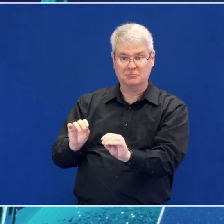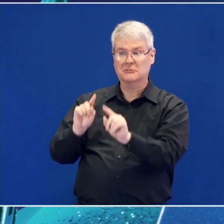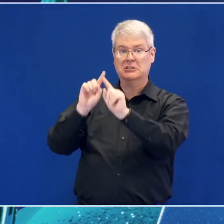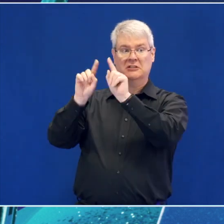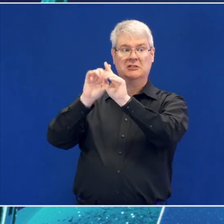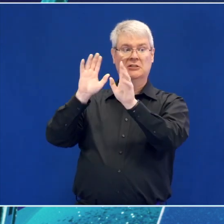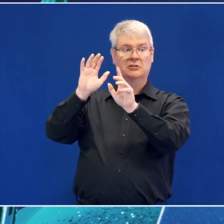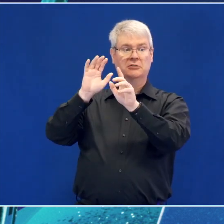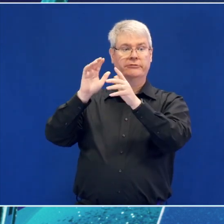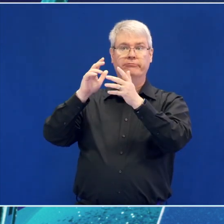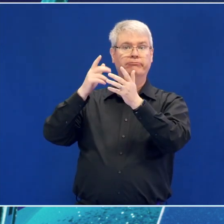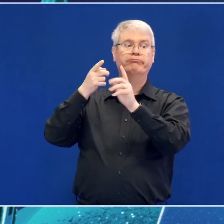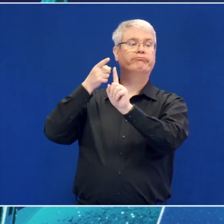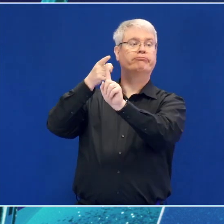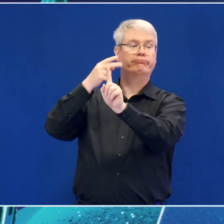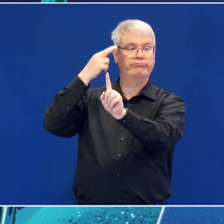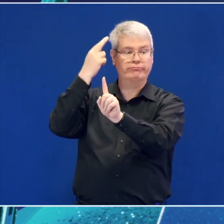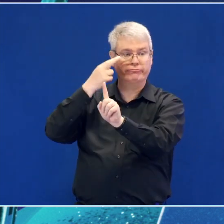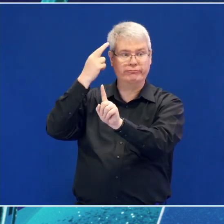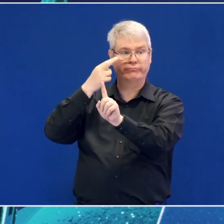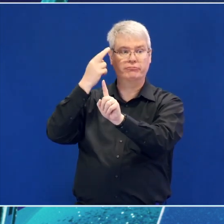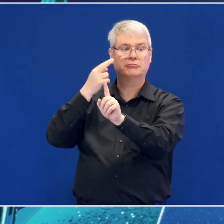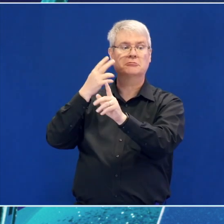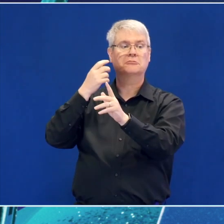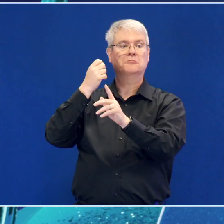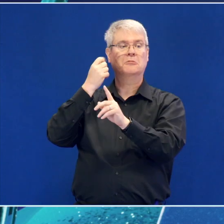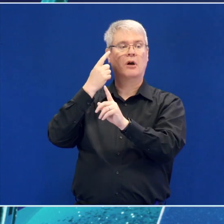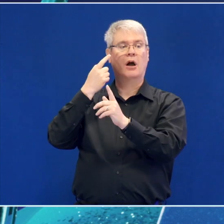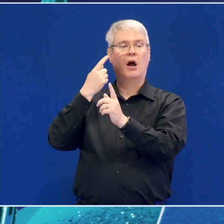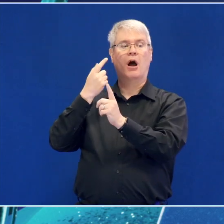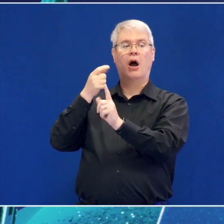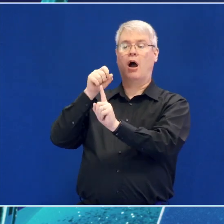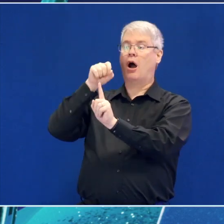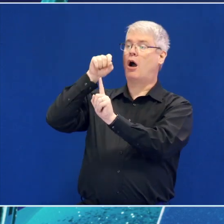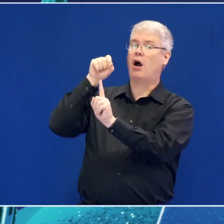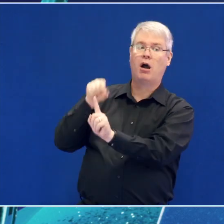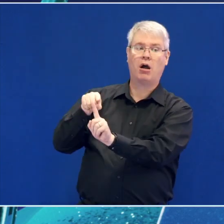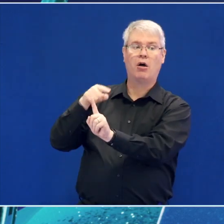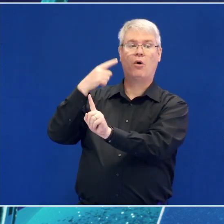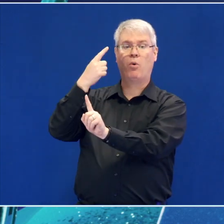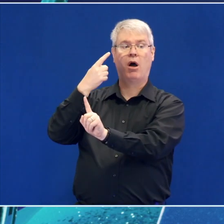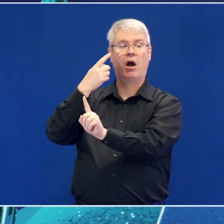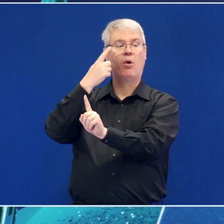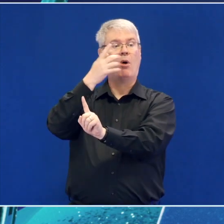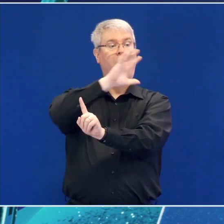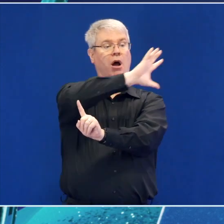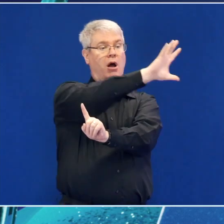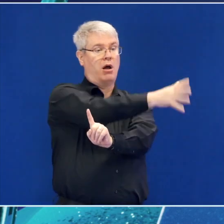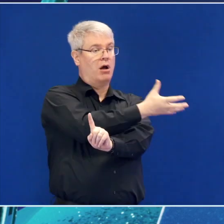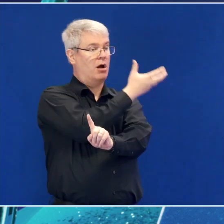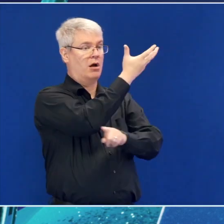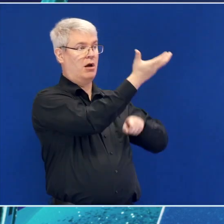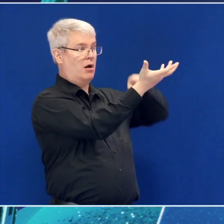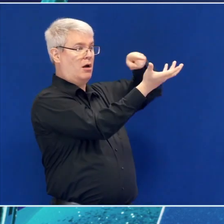like there wasn't a universal prompt that made all the models reliably more accessible